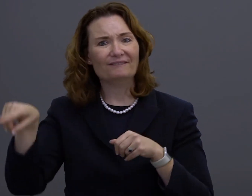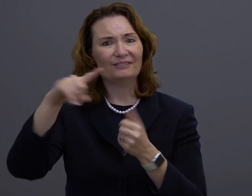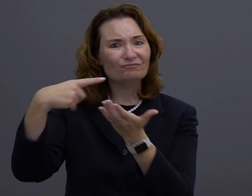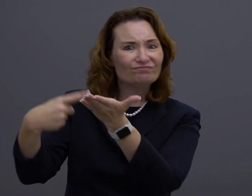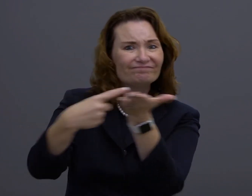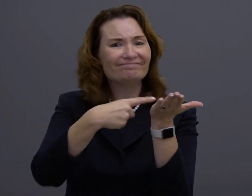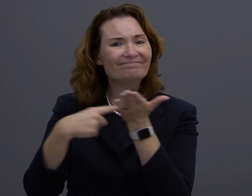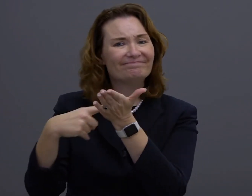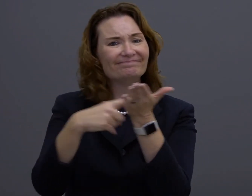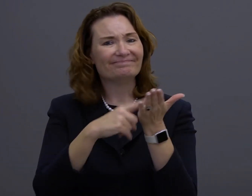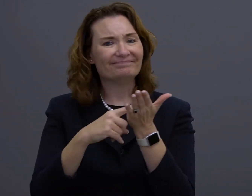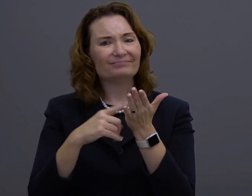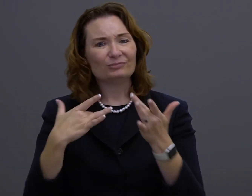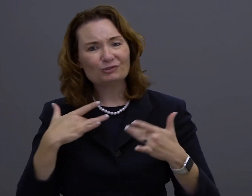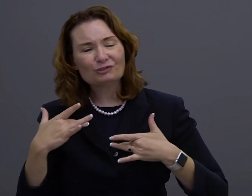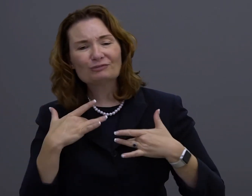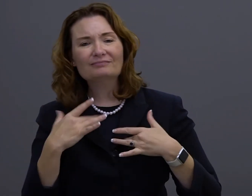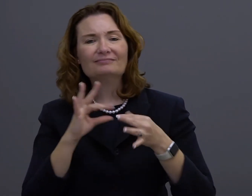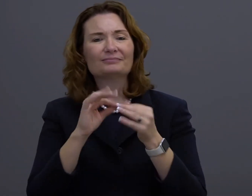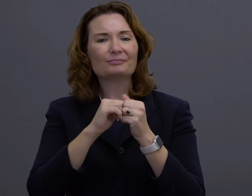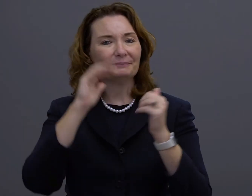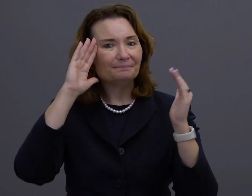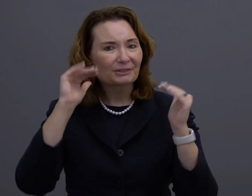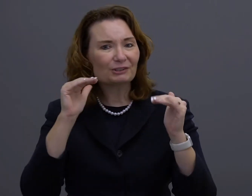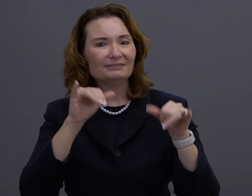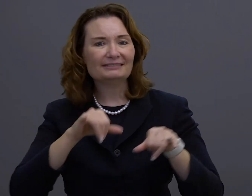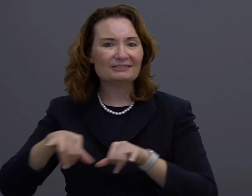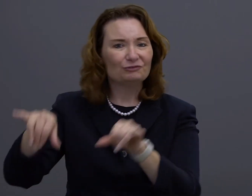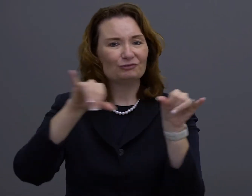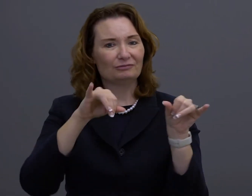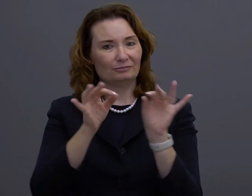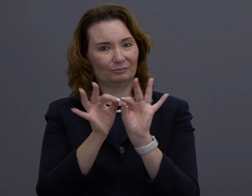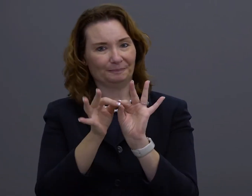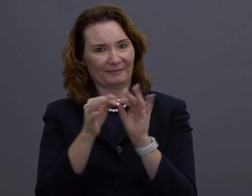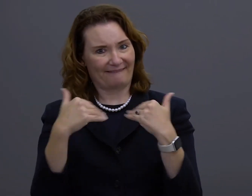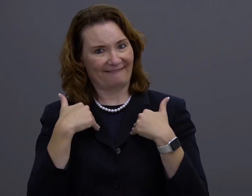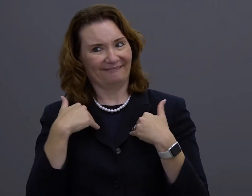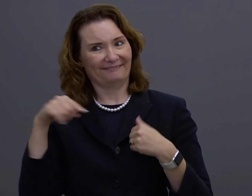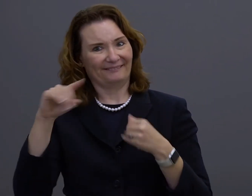who discussed concerns related to their expectations and standards of interpreters that they have,